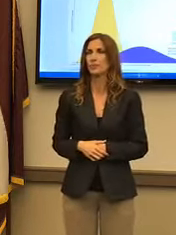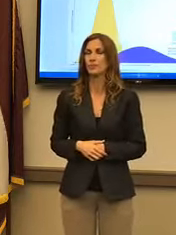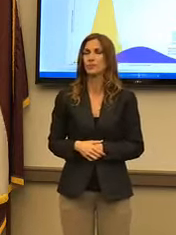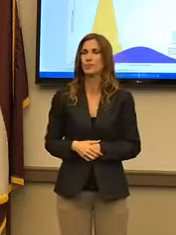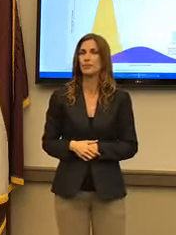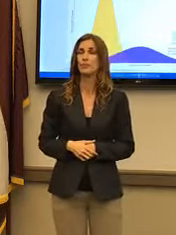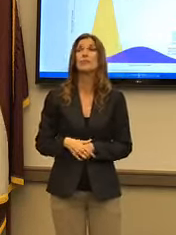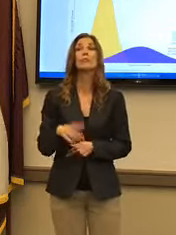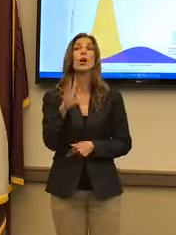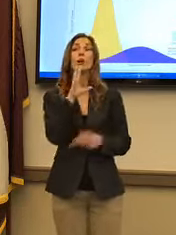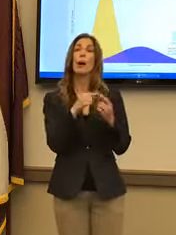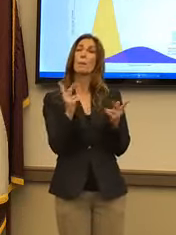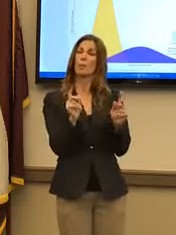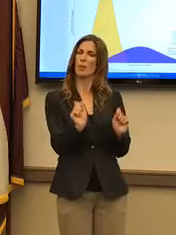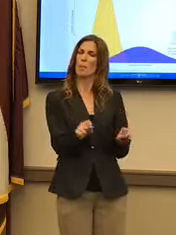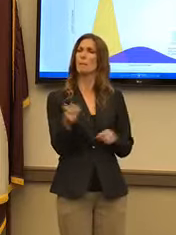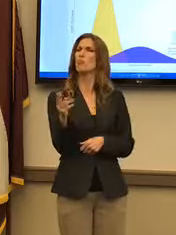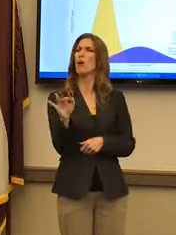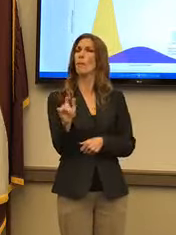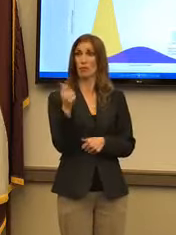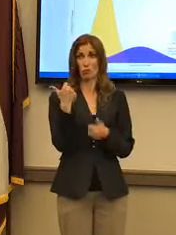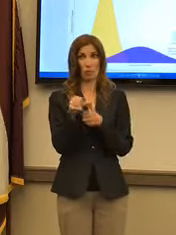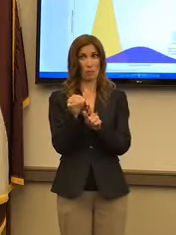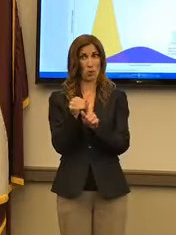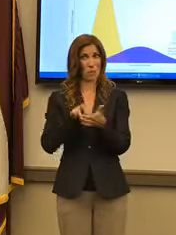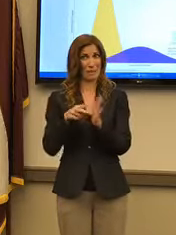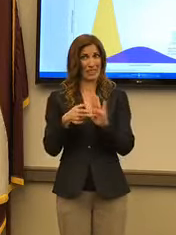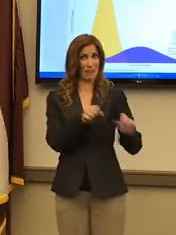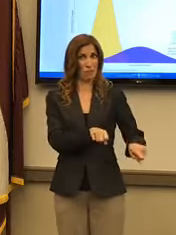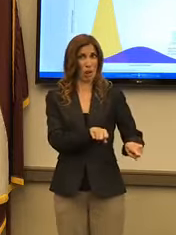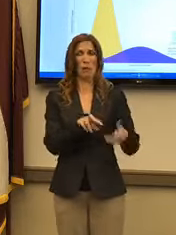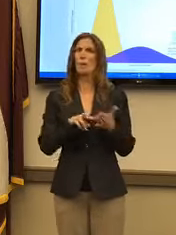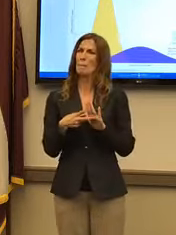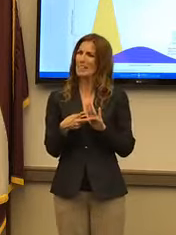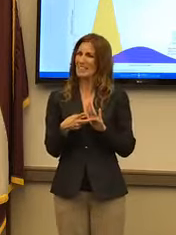probable death and as a reminder a probable death is someone who is death